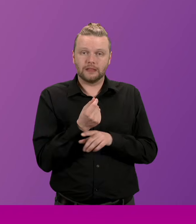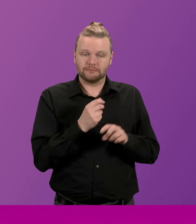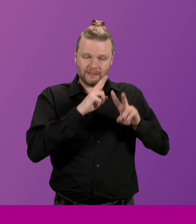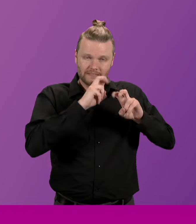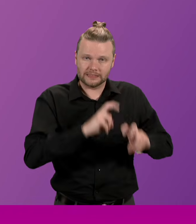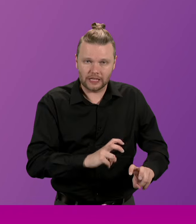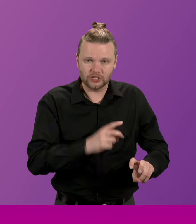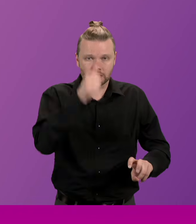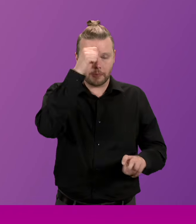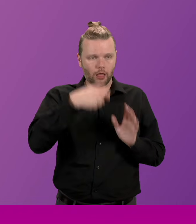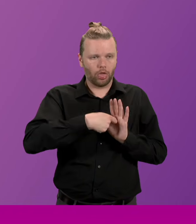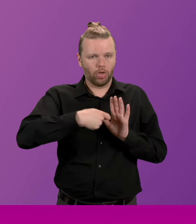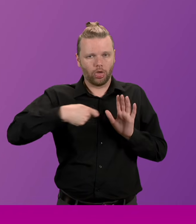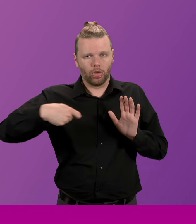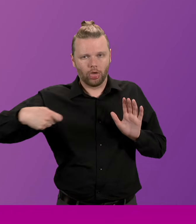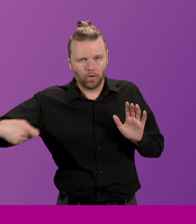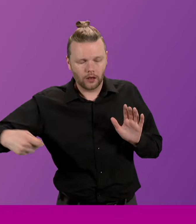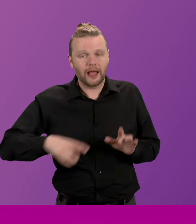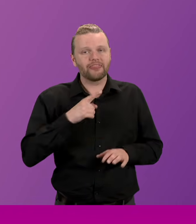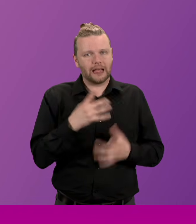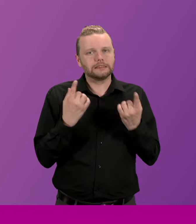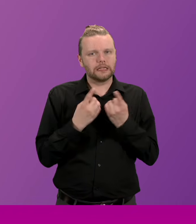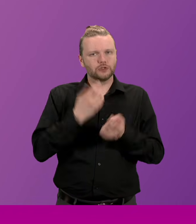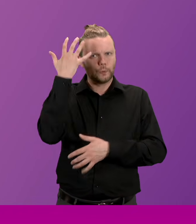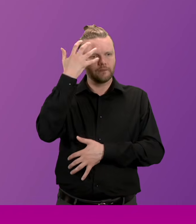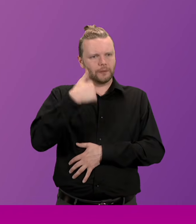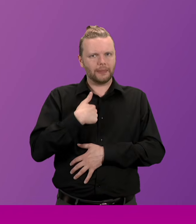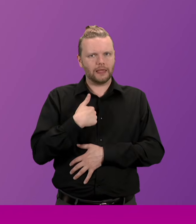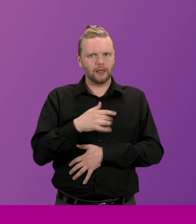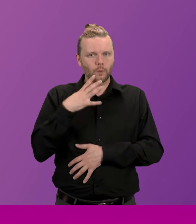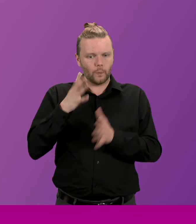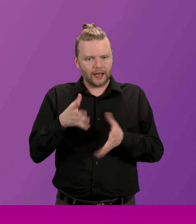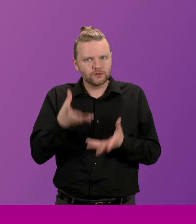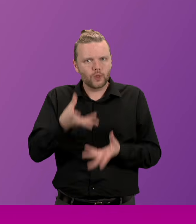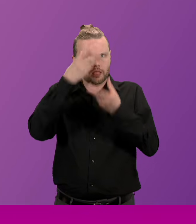far too long. That concerns me, because we must learn the lessons and change